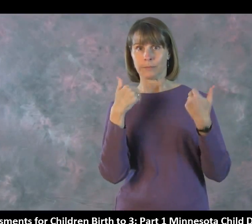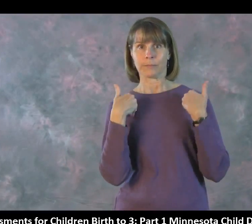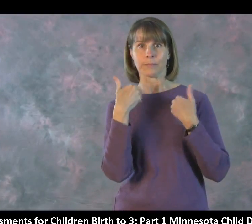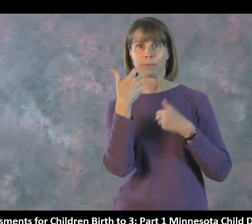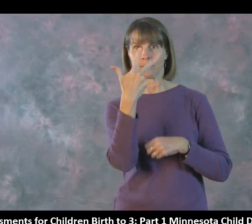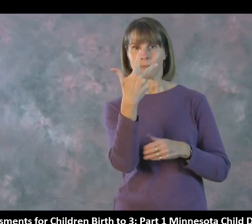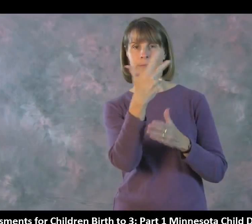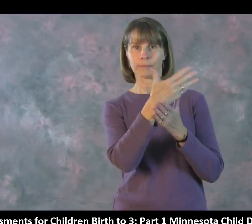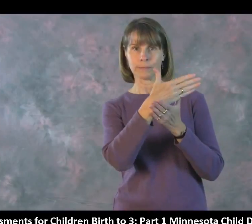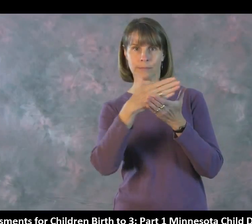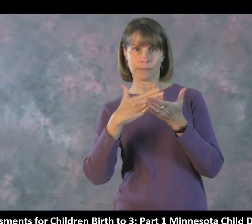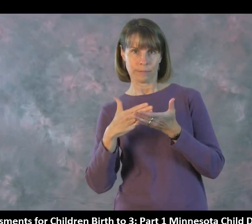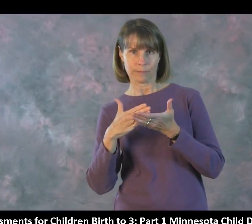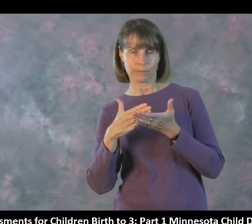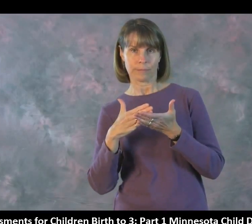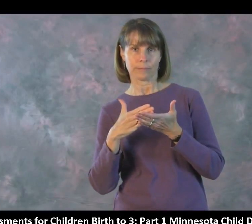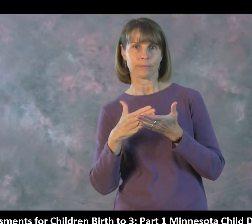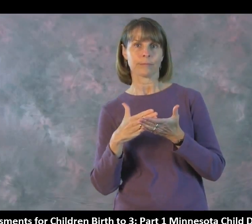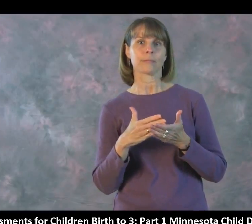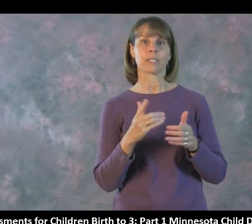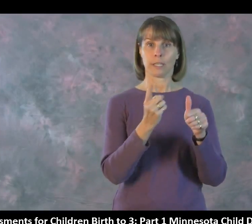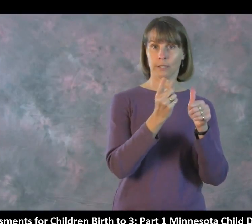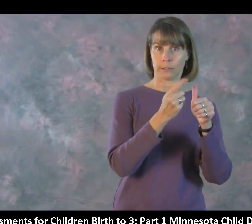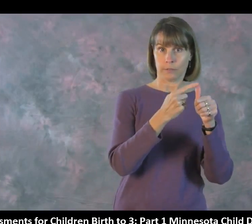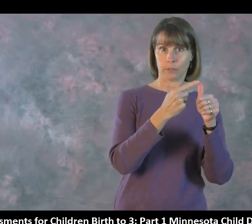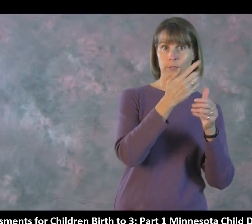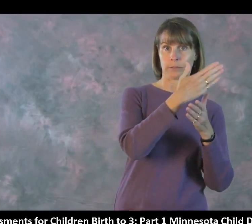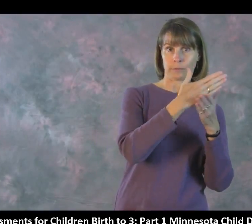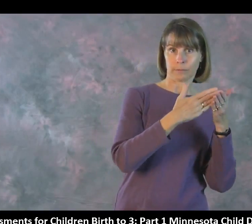This webinar has three components.